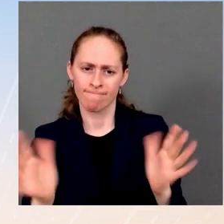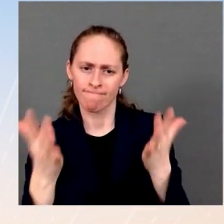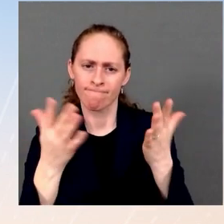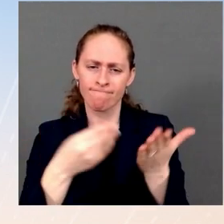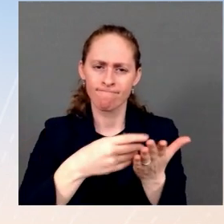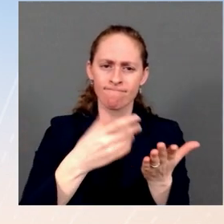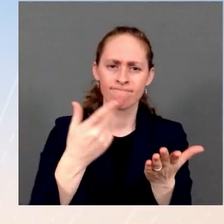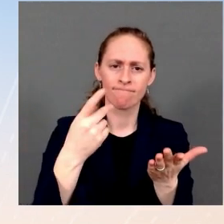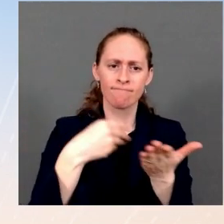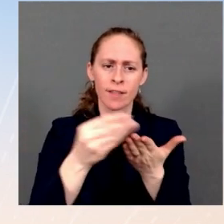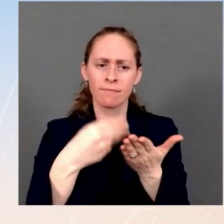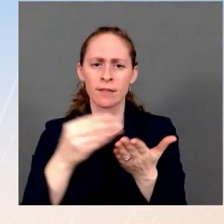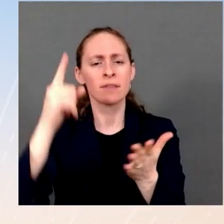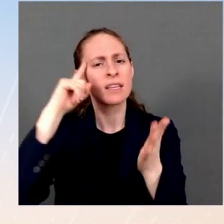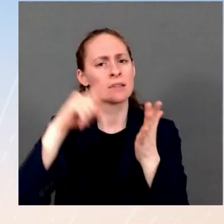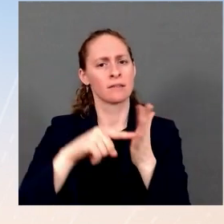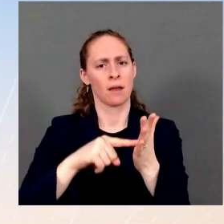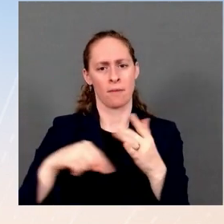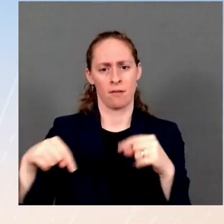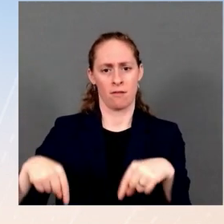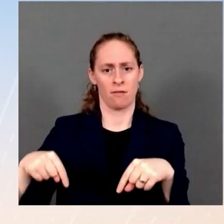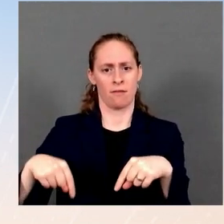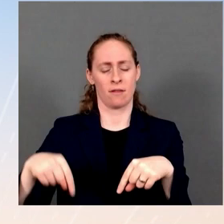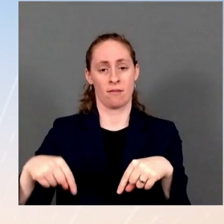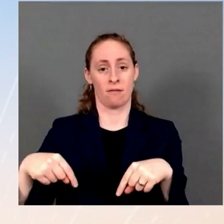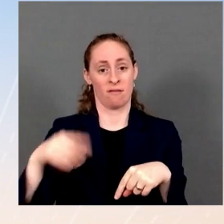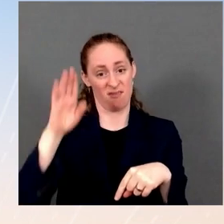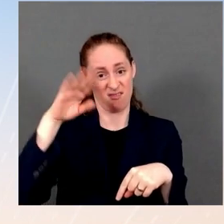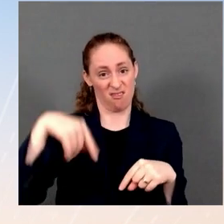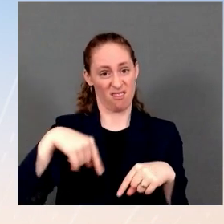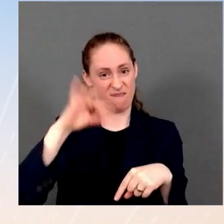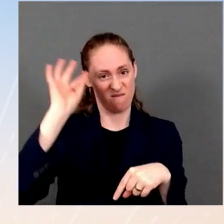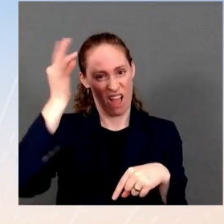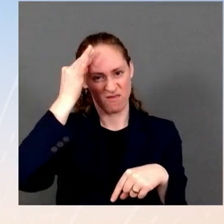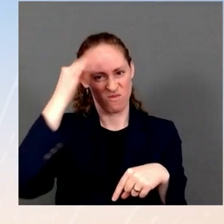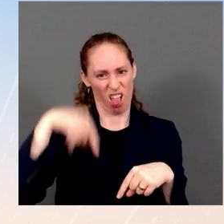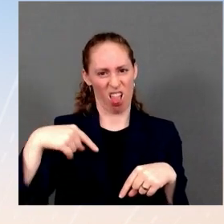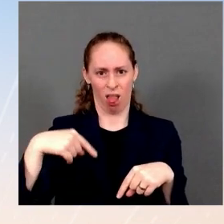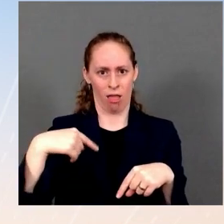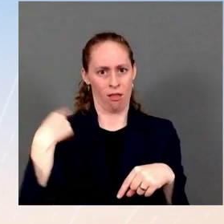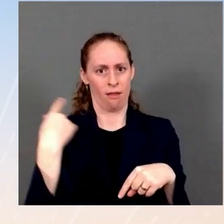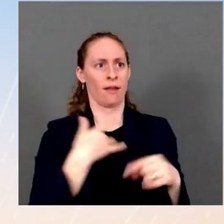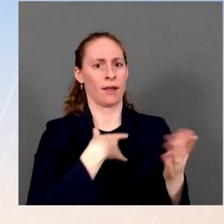how we use that to accelerate progress in electric vehicles, in clean power -- in 24/7 clean power,